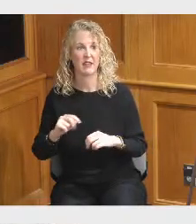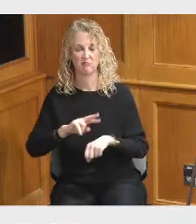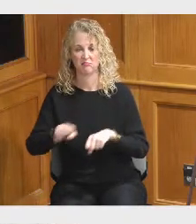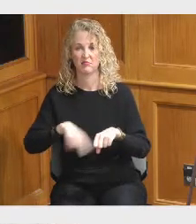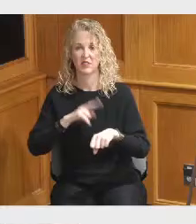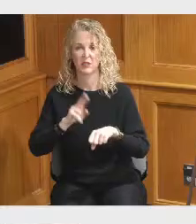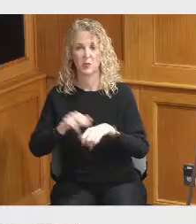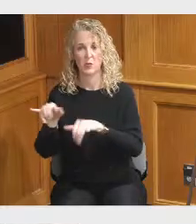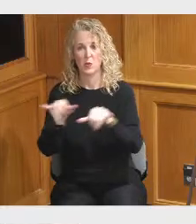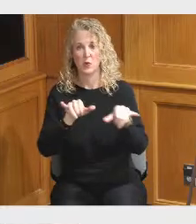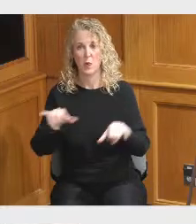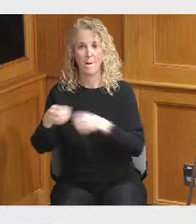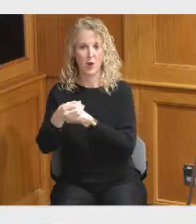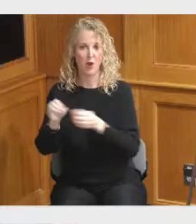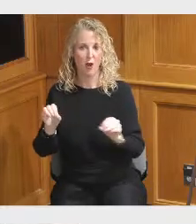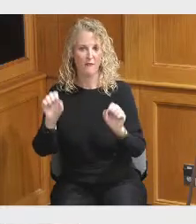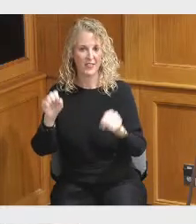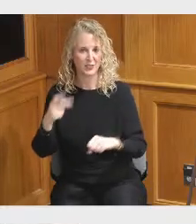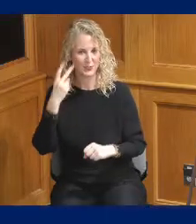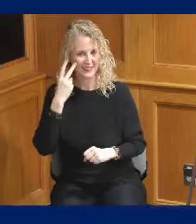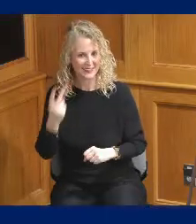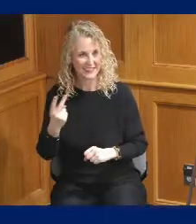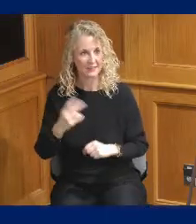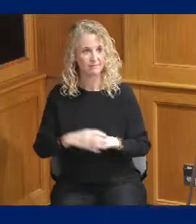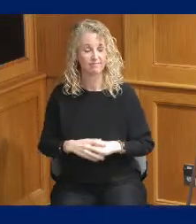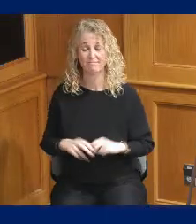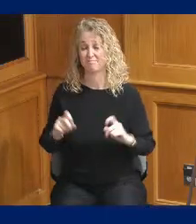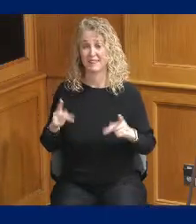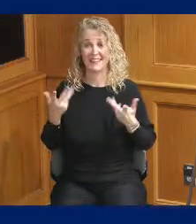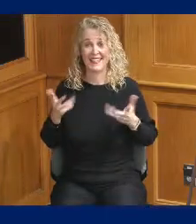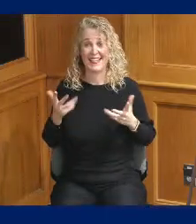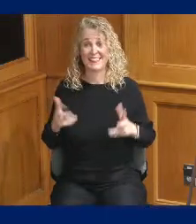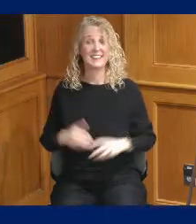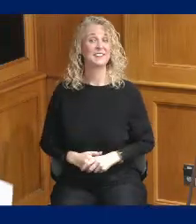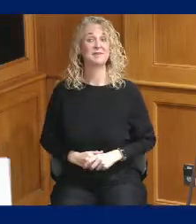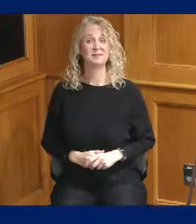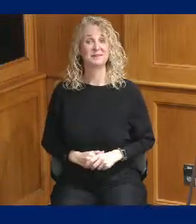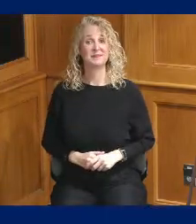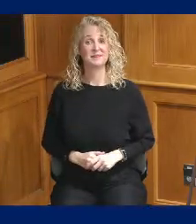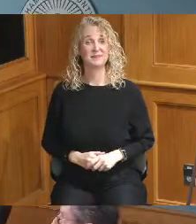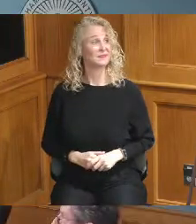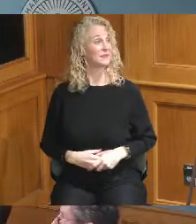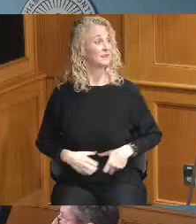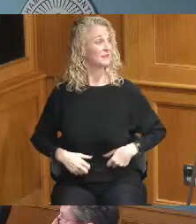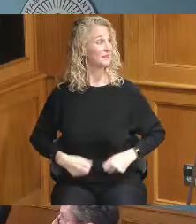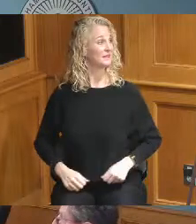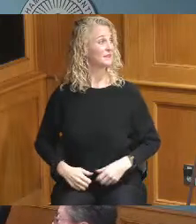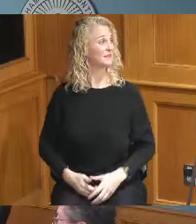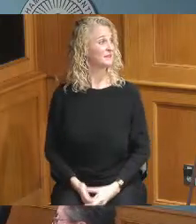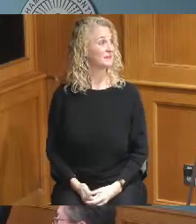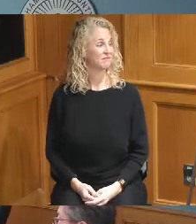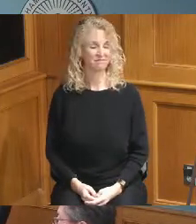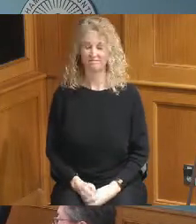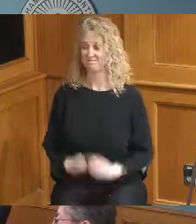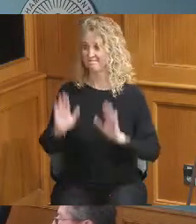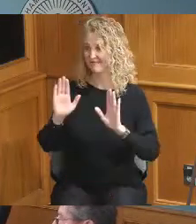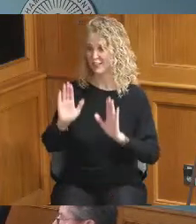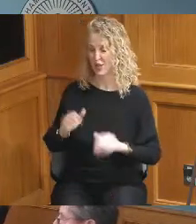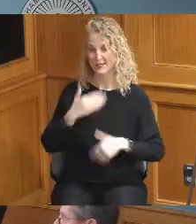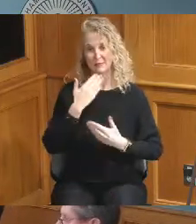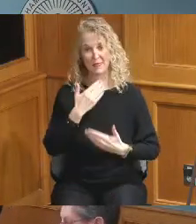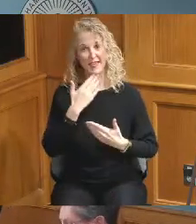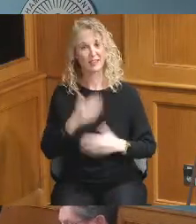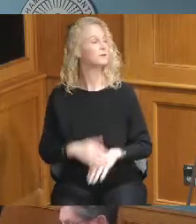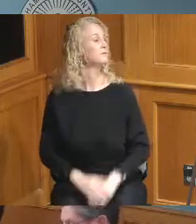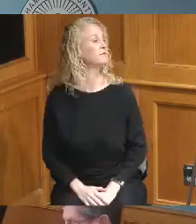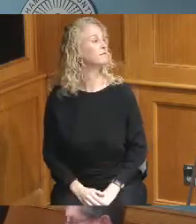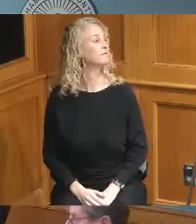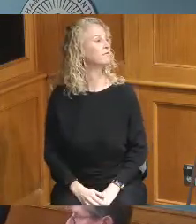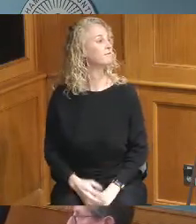example for you guys to see as well thank you okay thank you very much I'm gonna ask Morgan